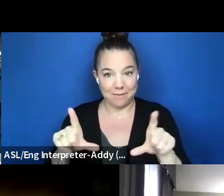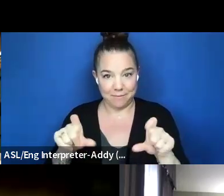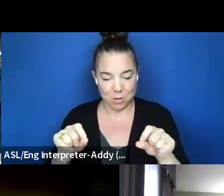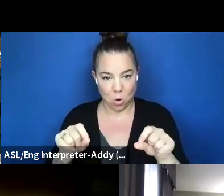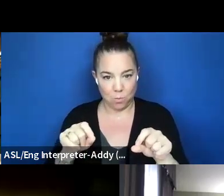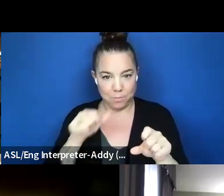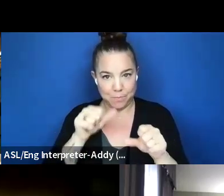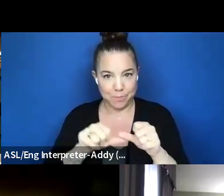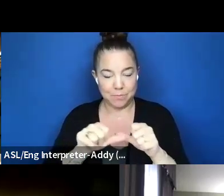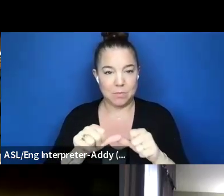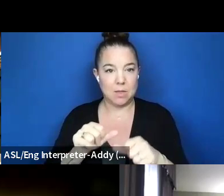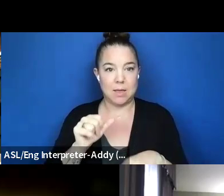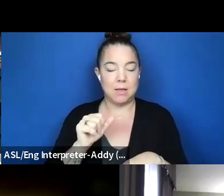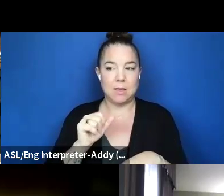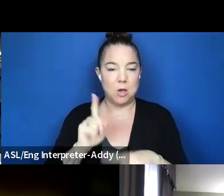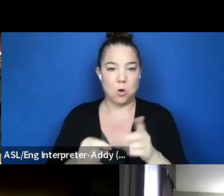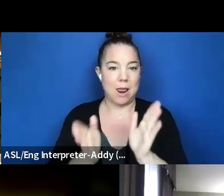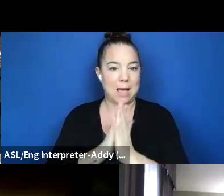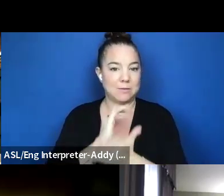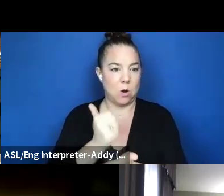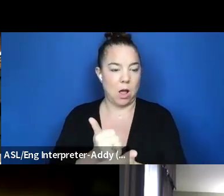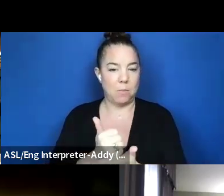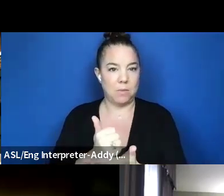Adeleigh Belyeu: how to correctly Adeleigh Belyeu: get envelopes